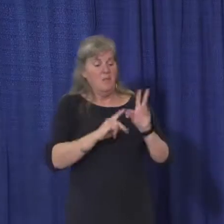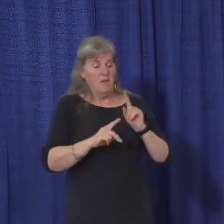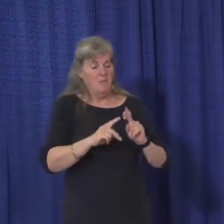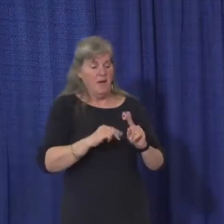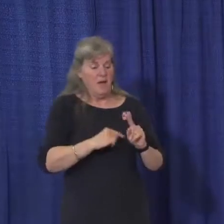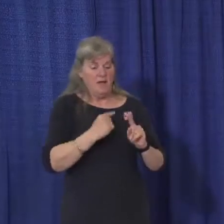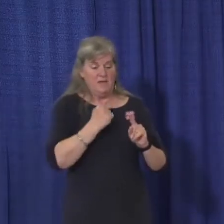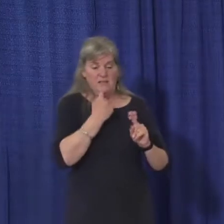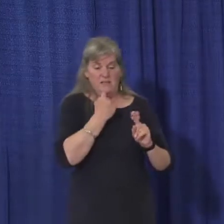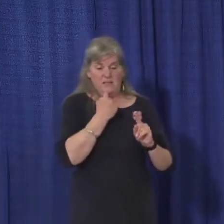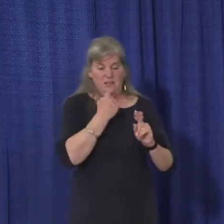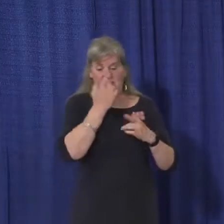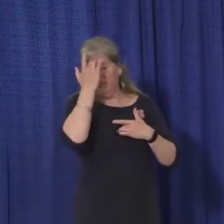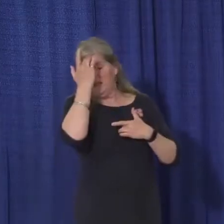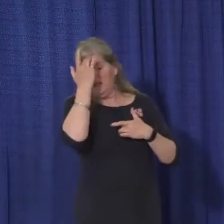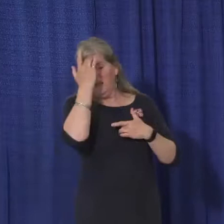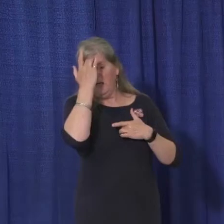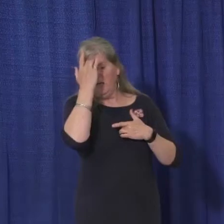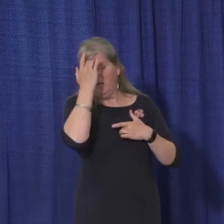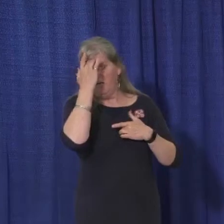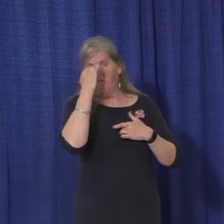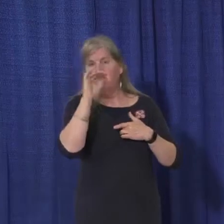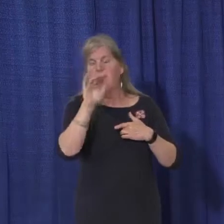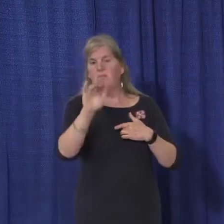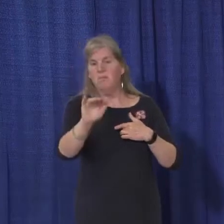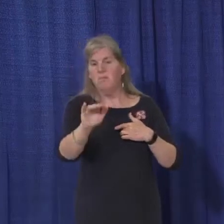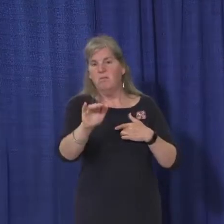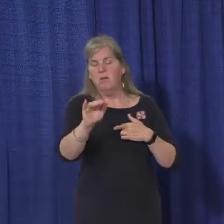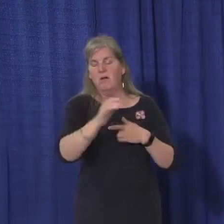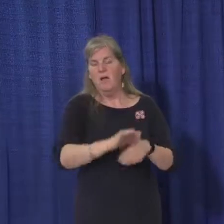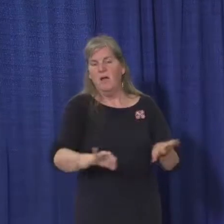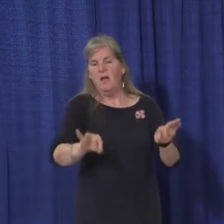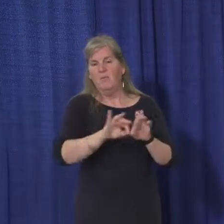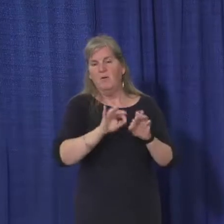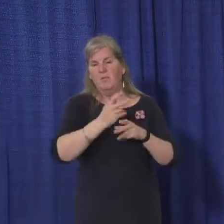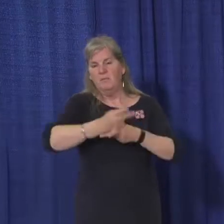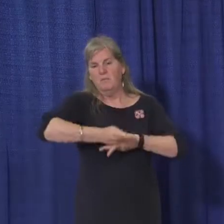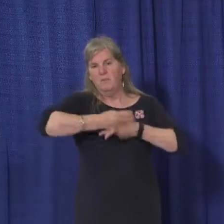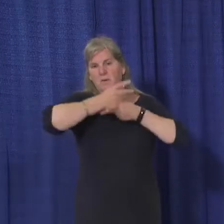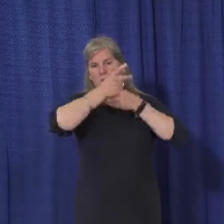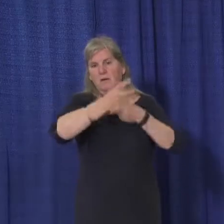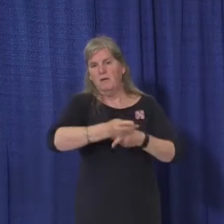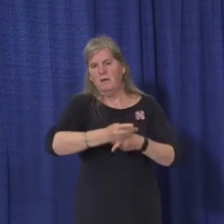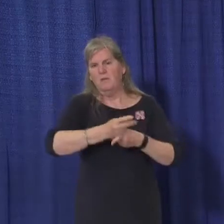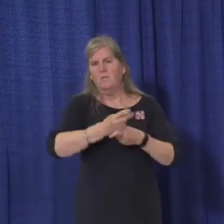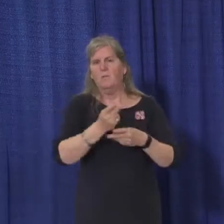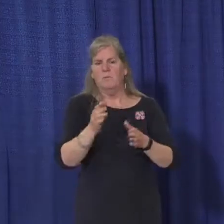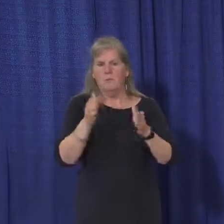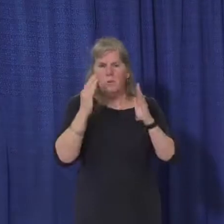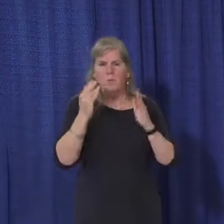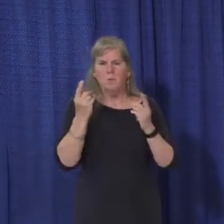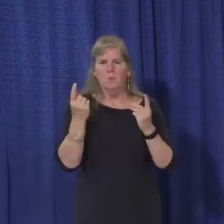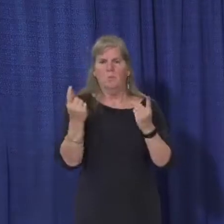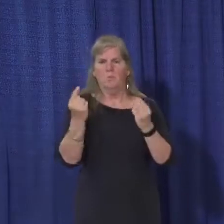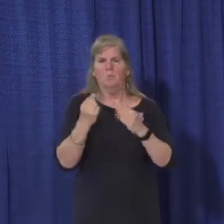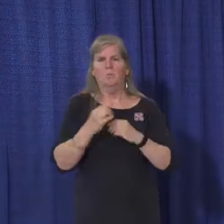serious infection remind us we need to be mindful of our actions.